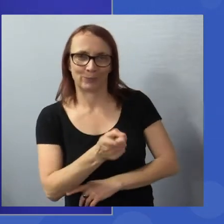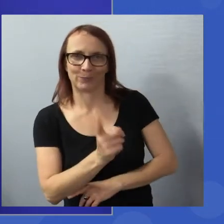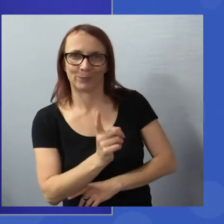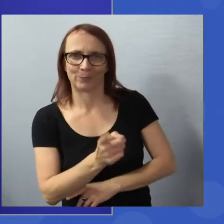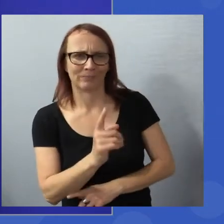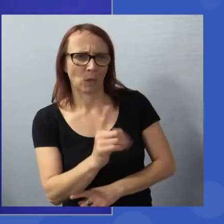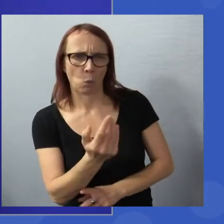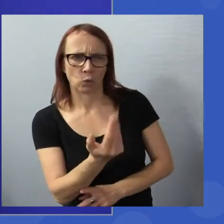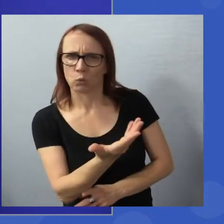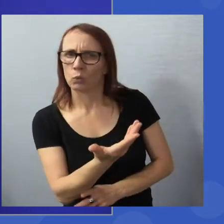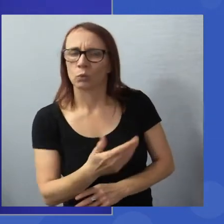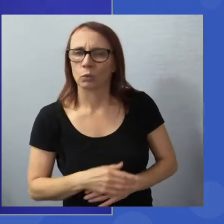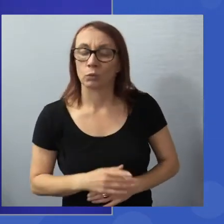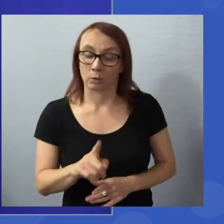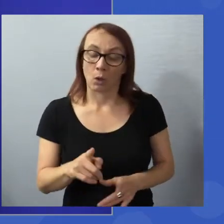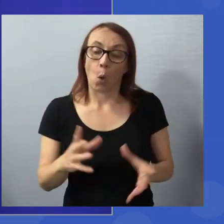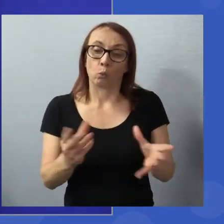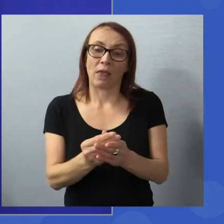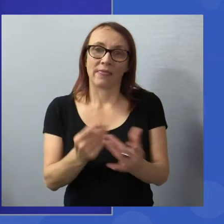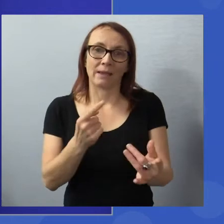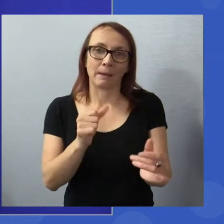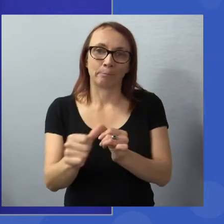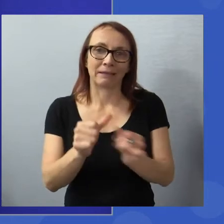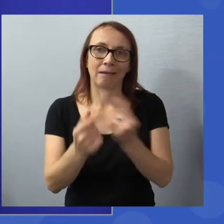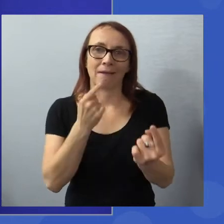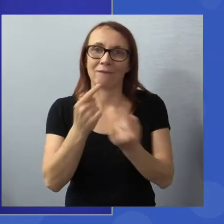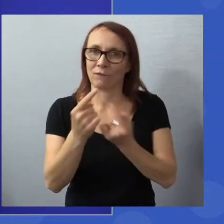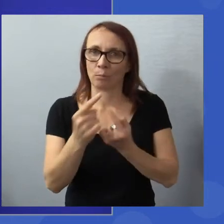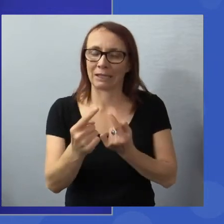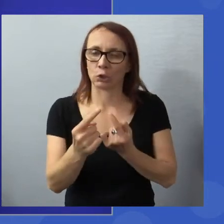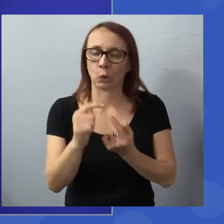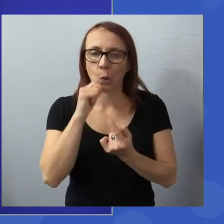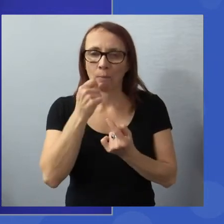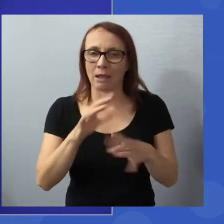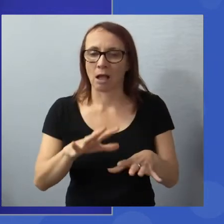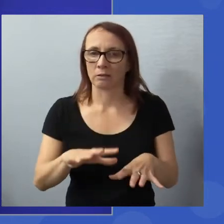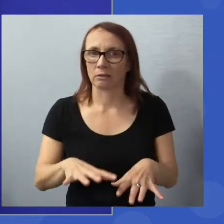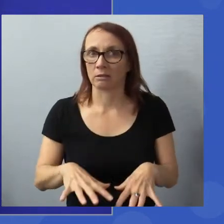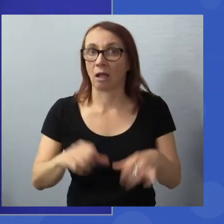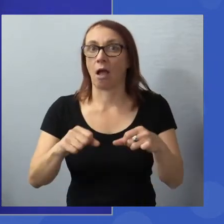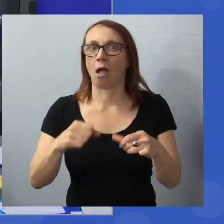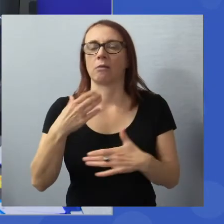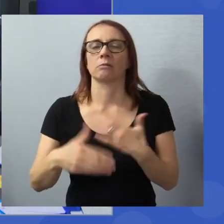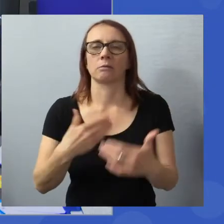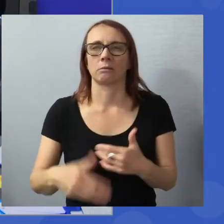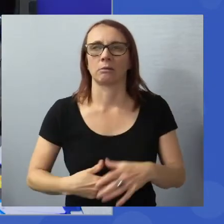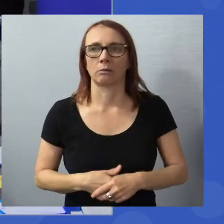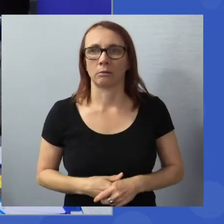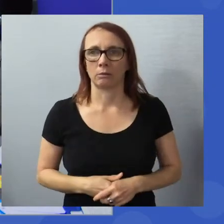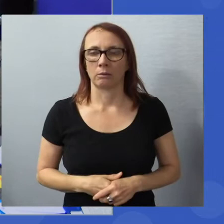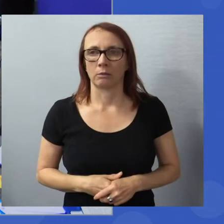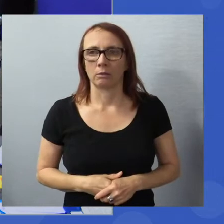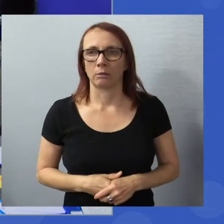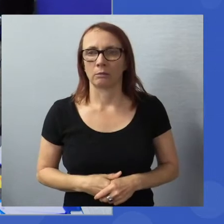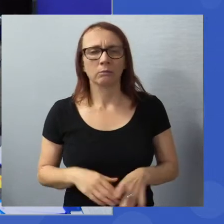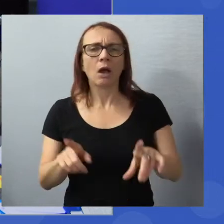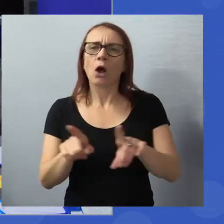better information starts to get us in that direction at least thing that can